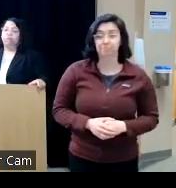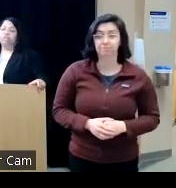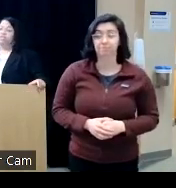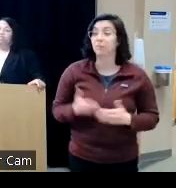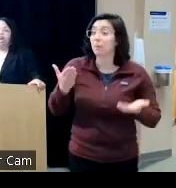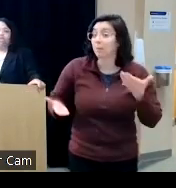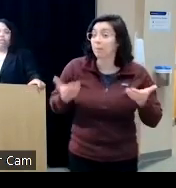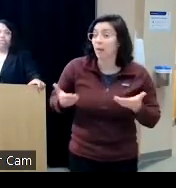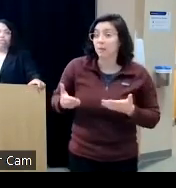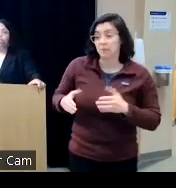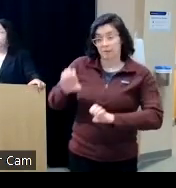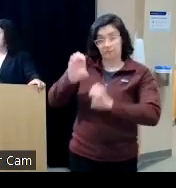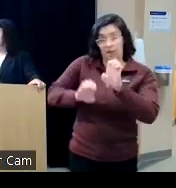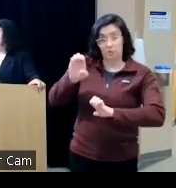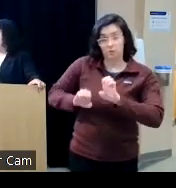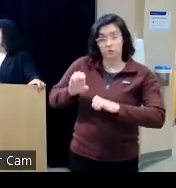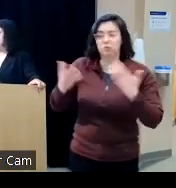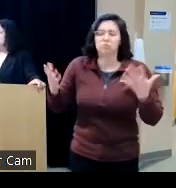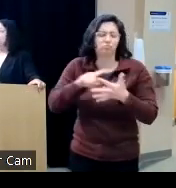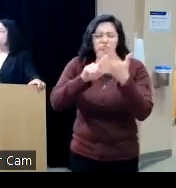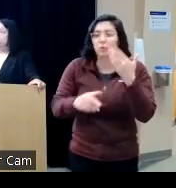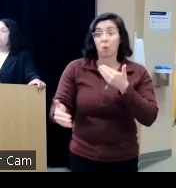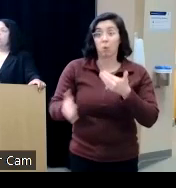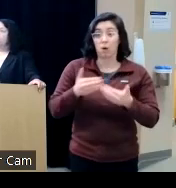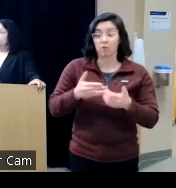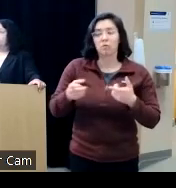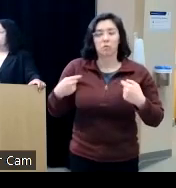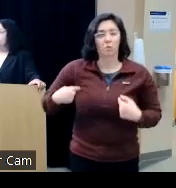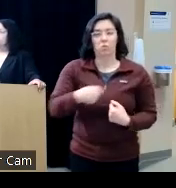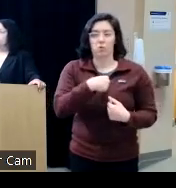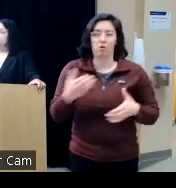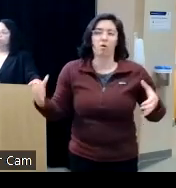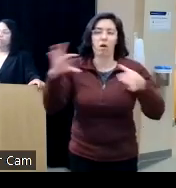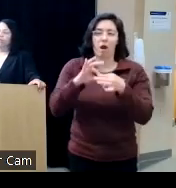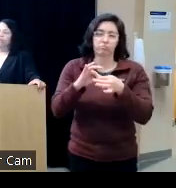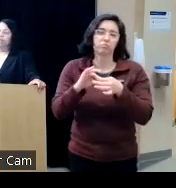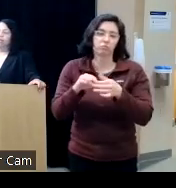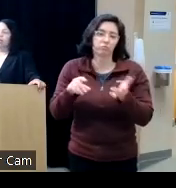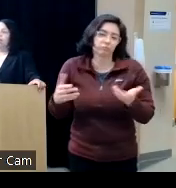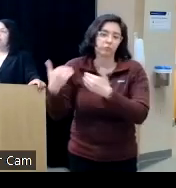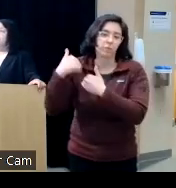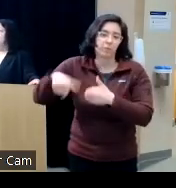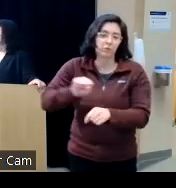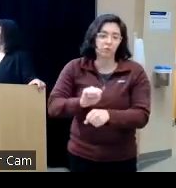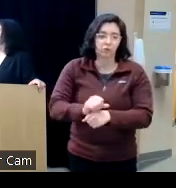maybe it's an evaluation whatever it is we're all responsible for this work and that's the